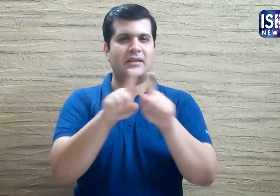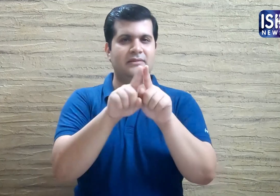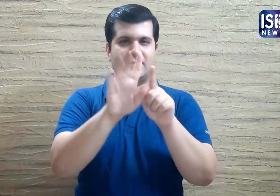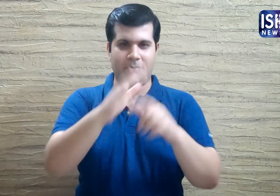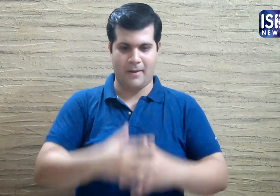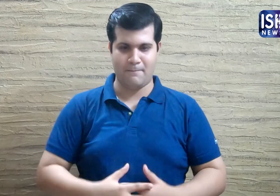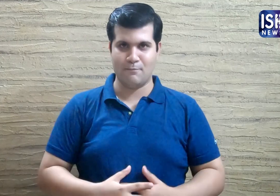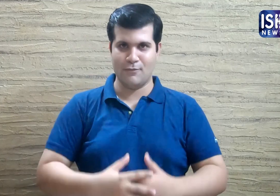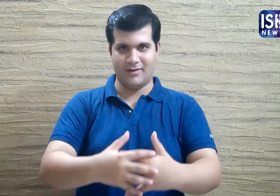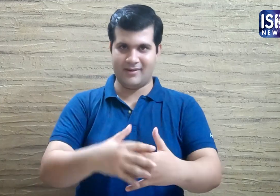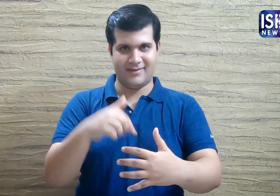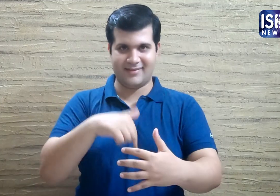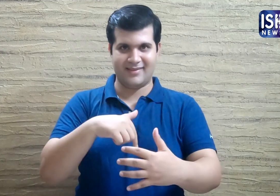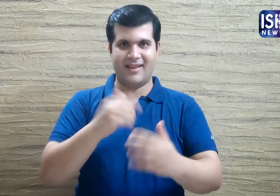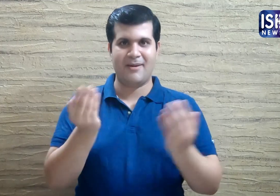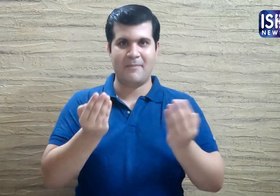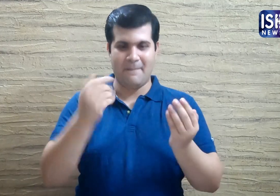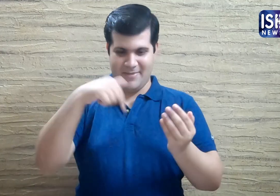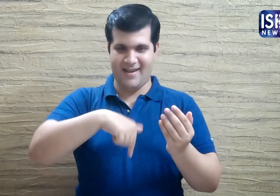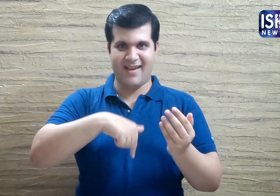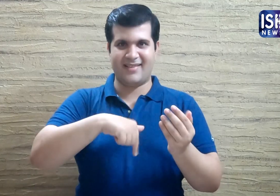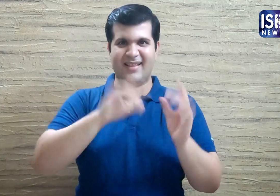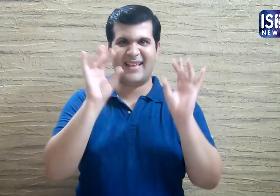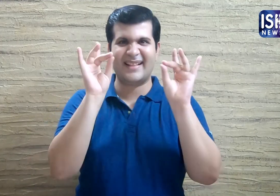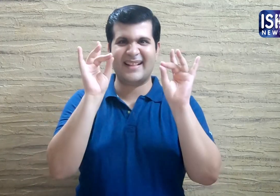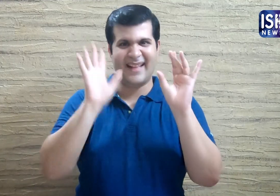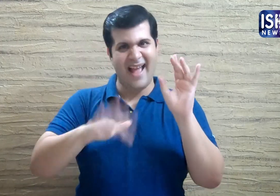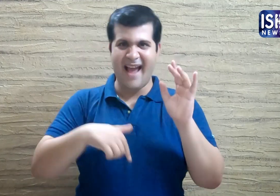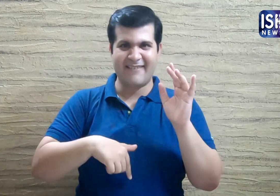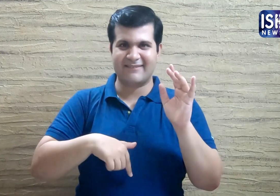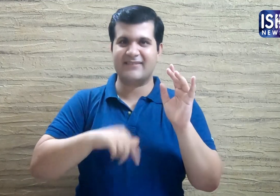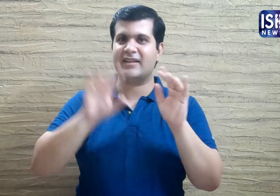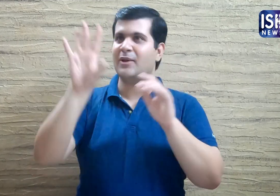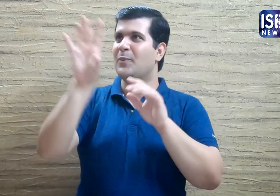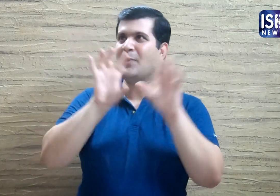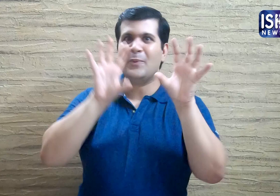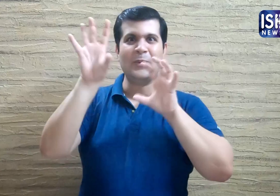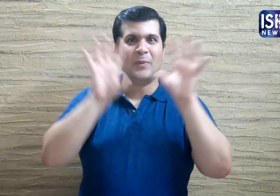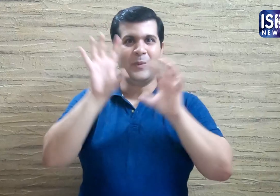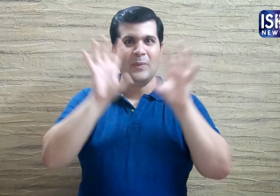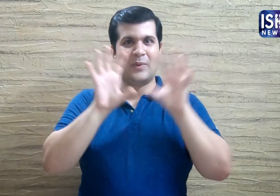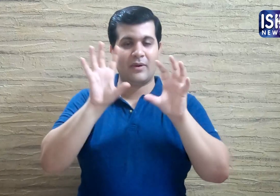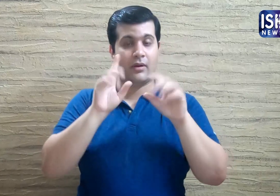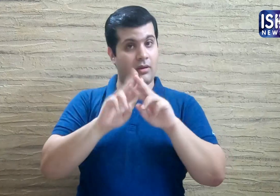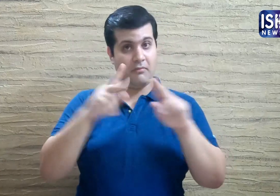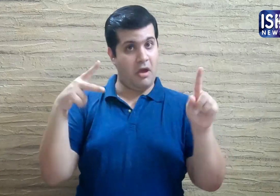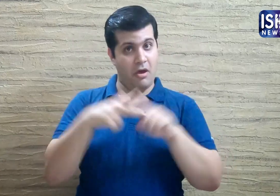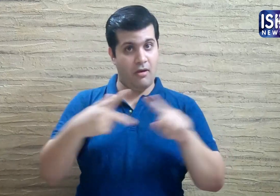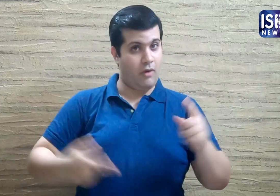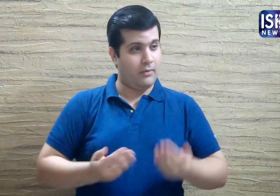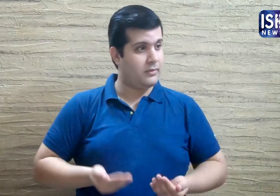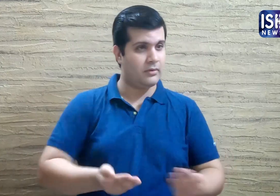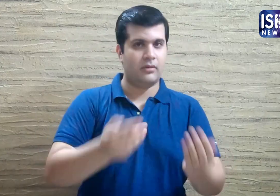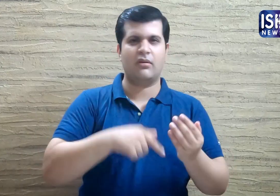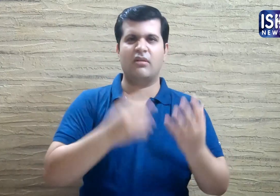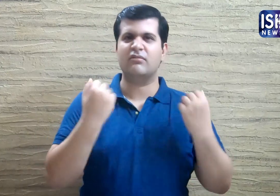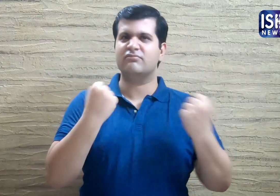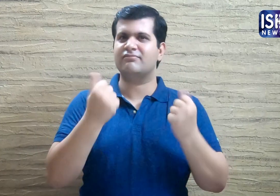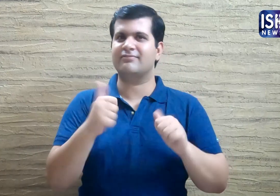Similarly there is fluid inside a mother's womb which the baby absorbs. A premature delivery causes the baby to born weak.